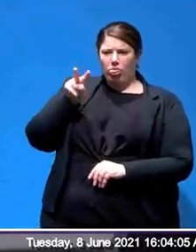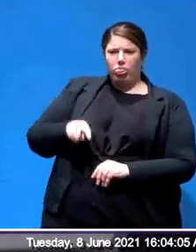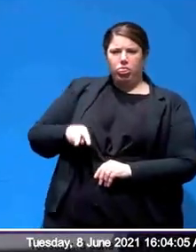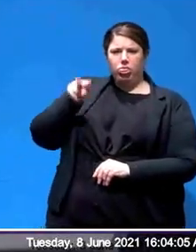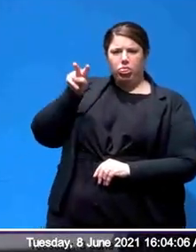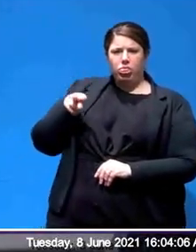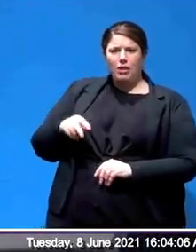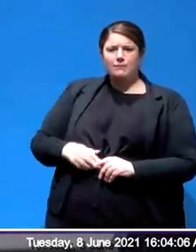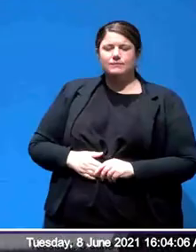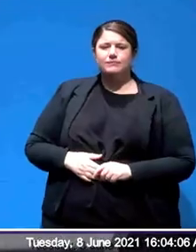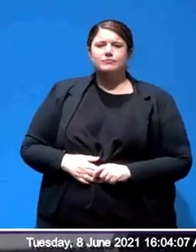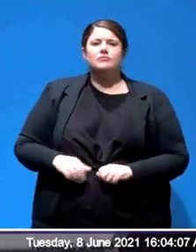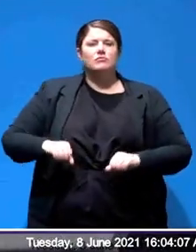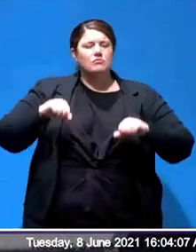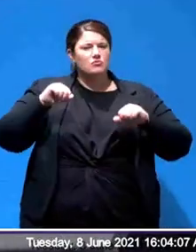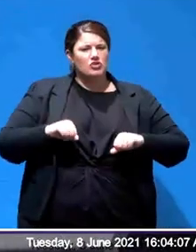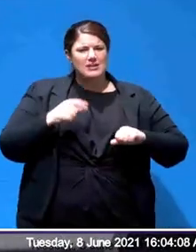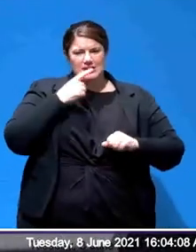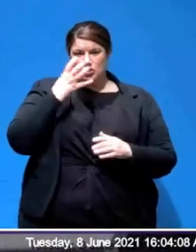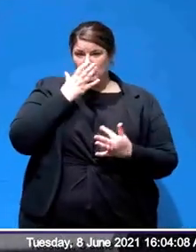Sorry to interrupt, Ms Kirkby, but is the answer to Commissioner